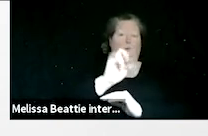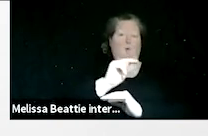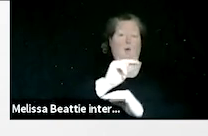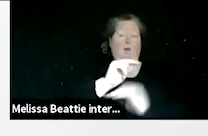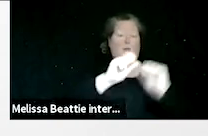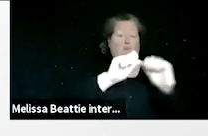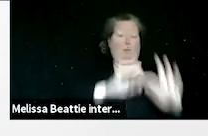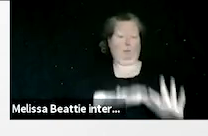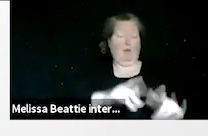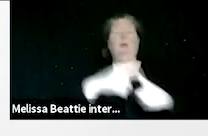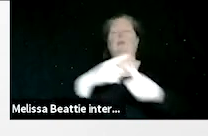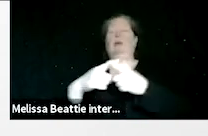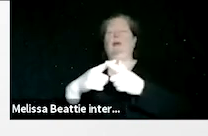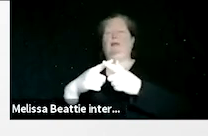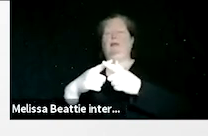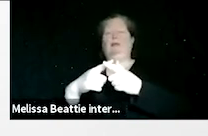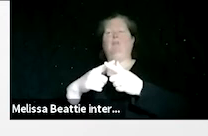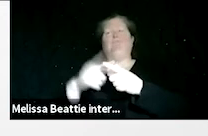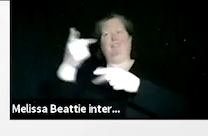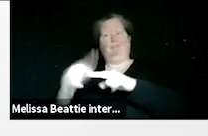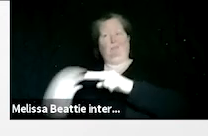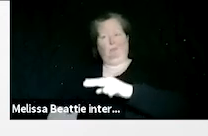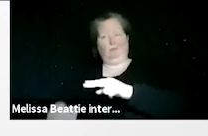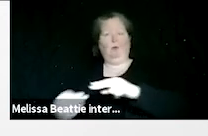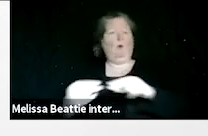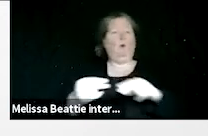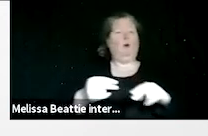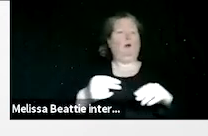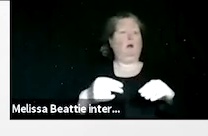they realize that hey, we could now force you to pay or will really sure information.